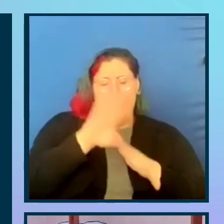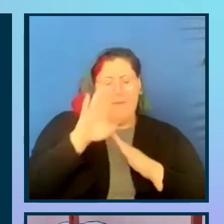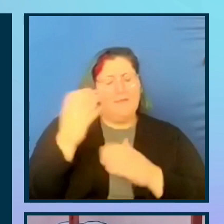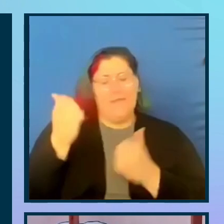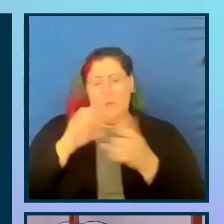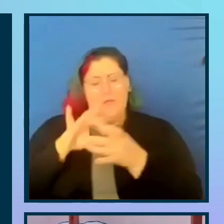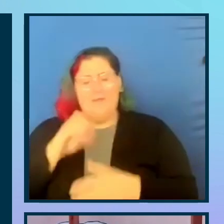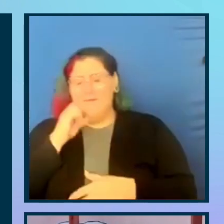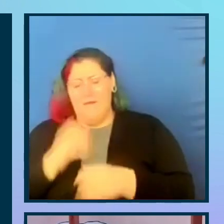are gonna be very abstract.